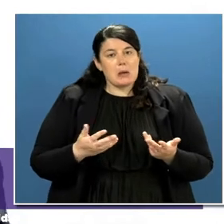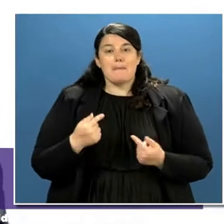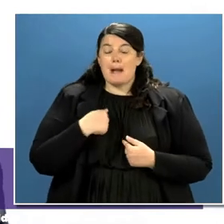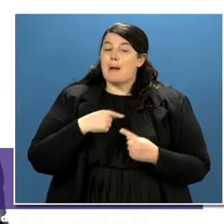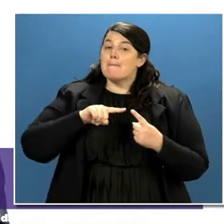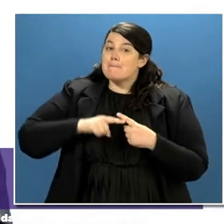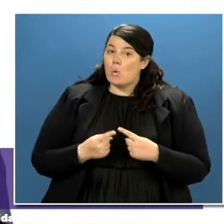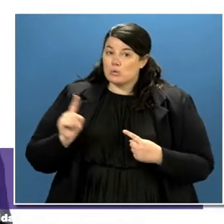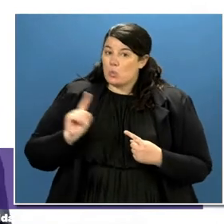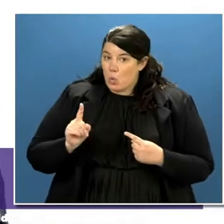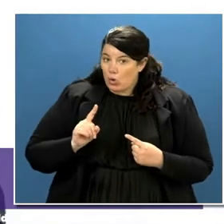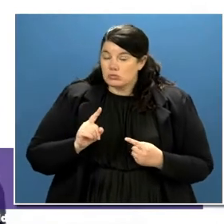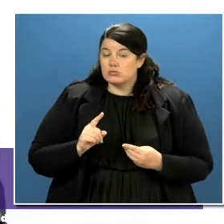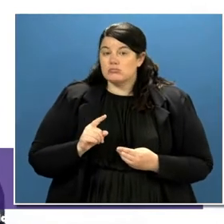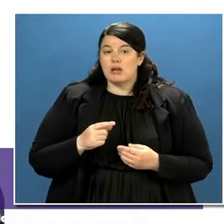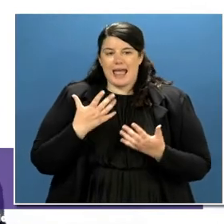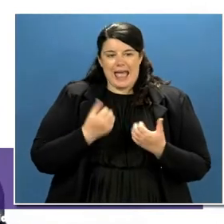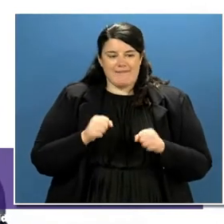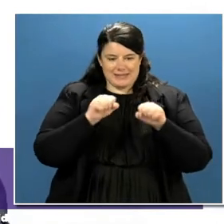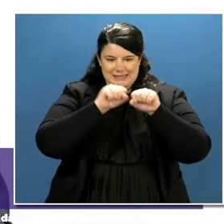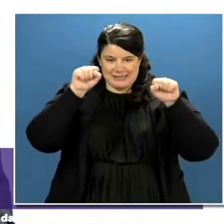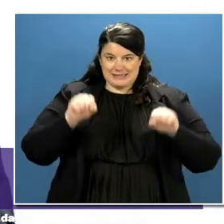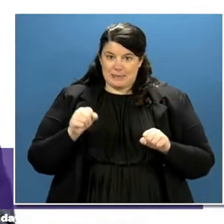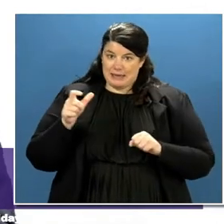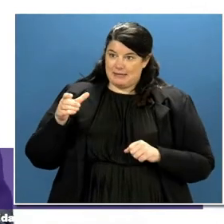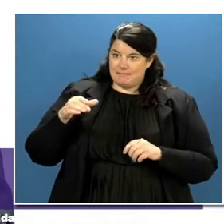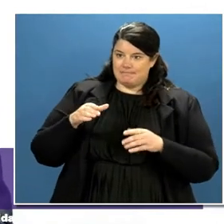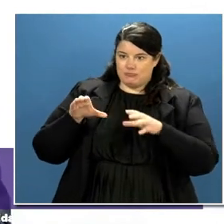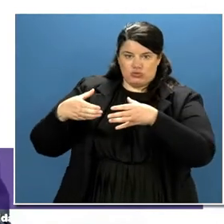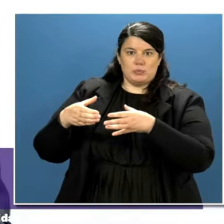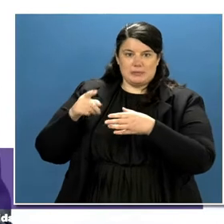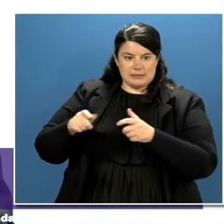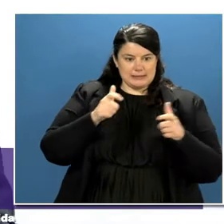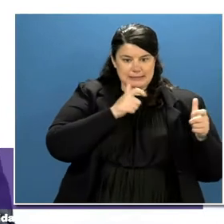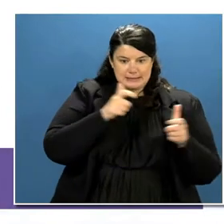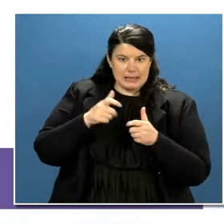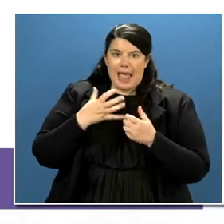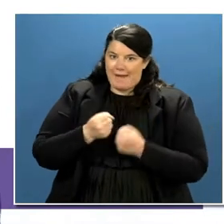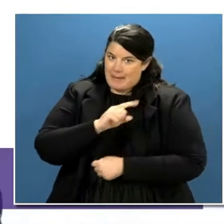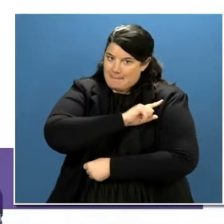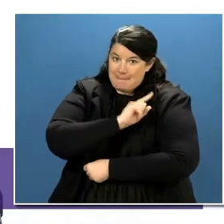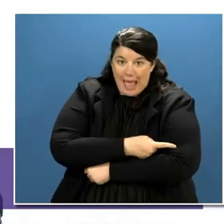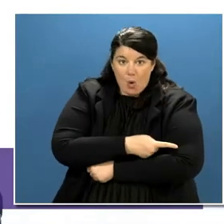place for a systemic regulator, with teeth, to be able to enforce some of